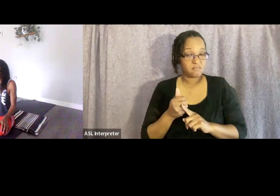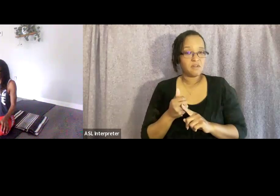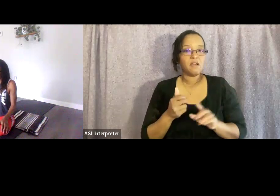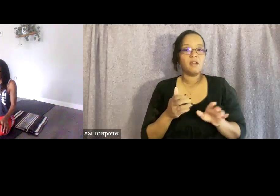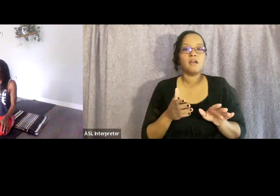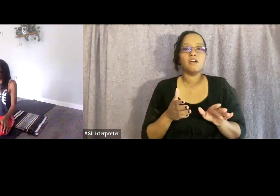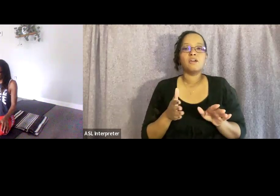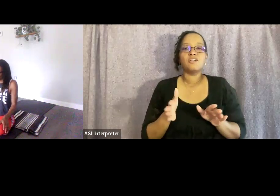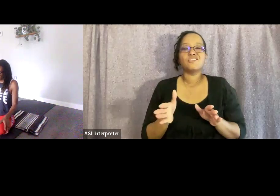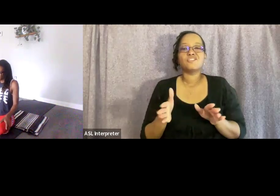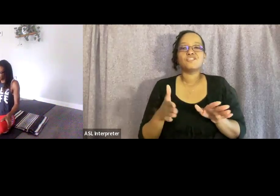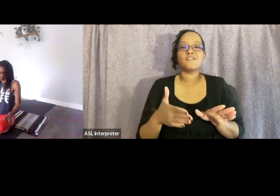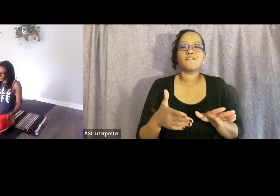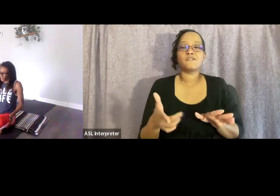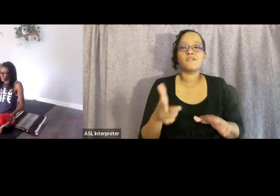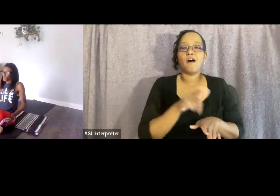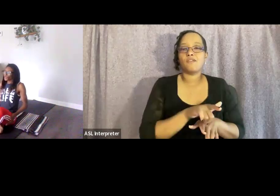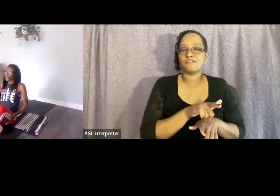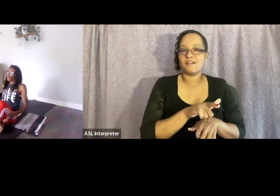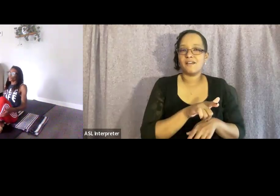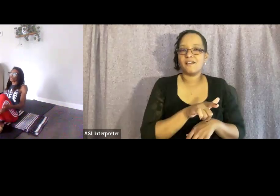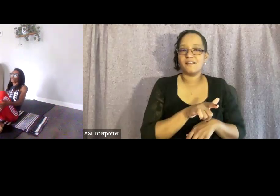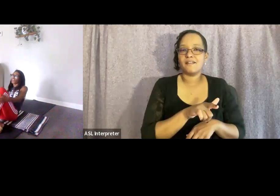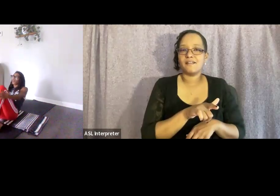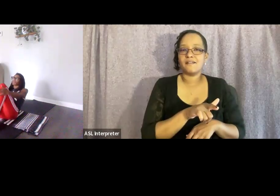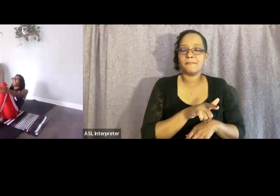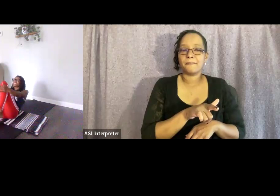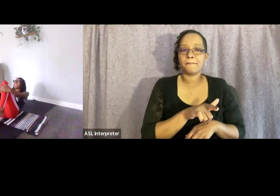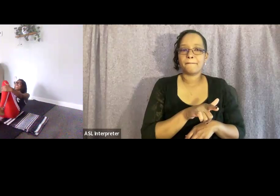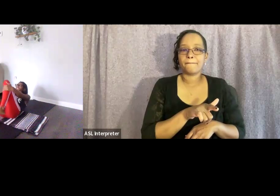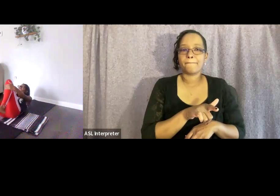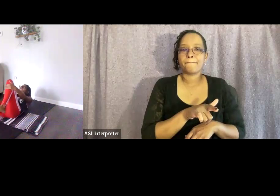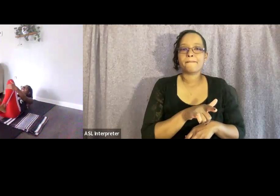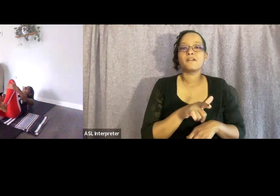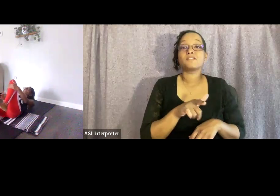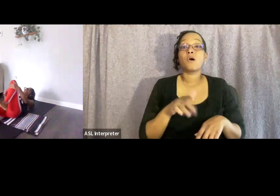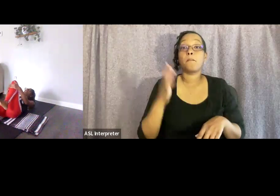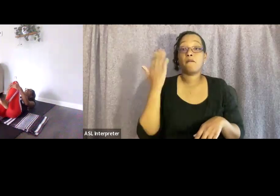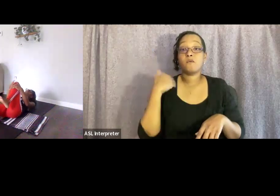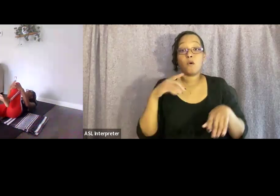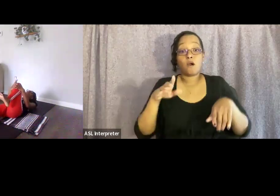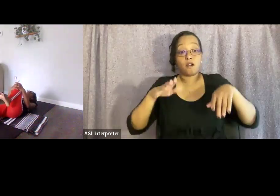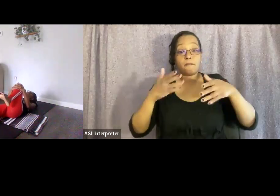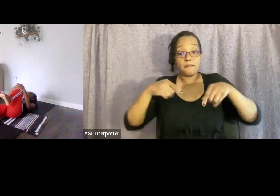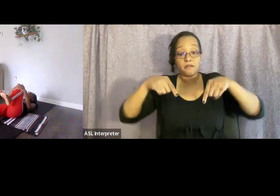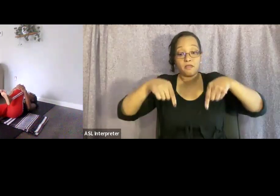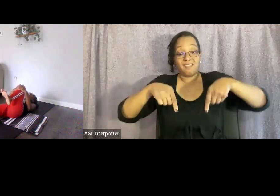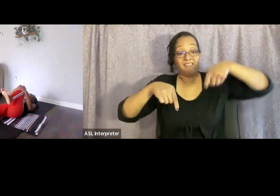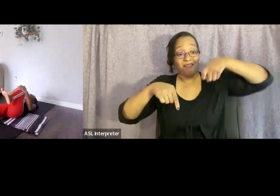to the other side, so we can pull the opposite leg or knee into the chest, if you're on your back.